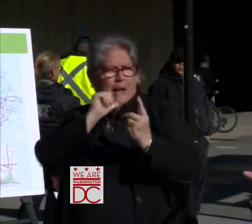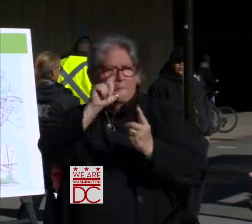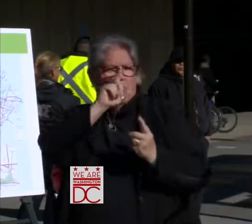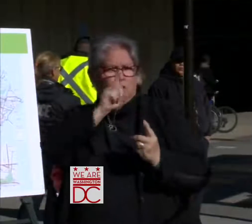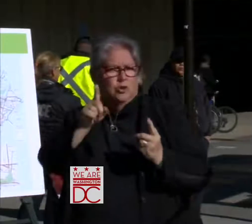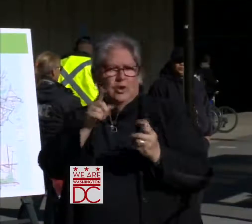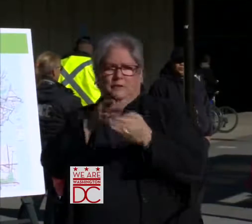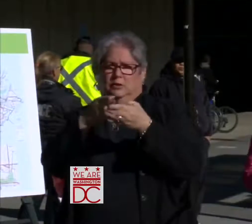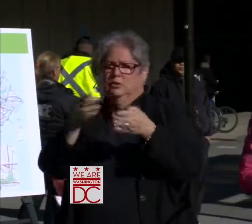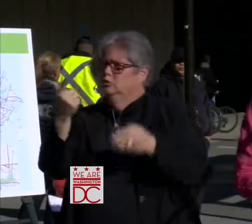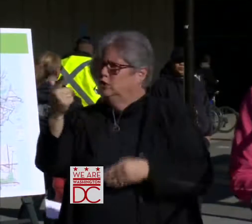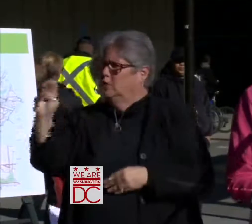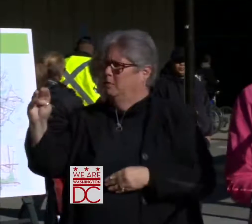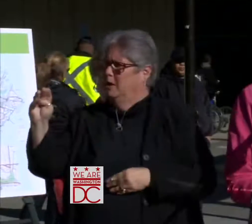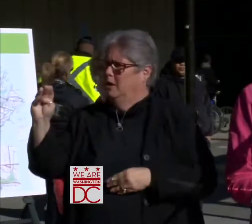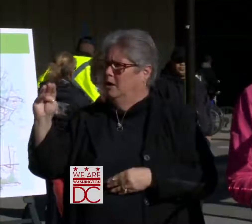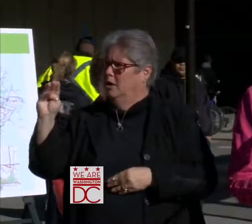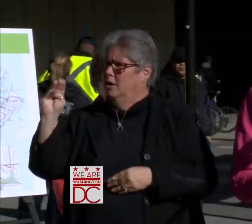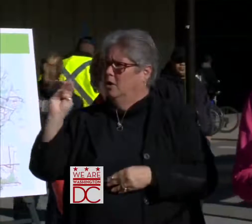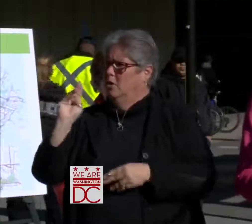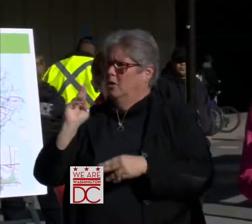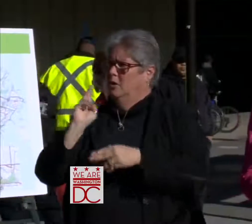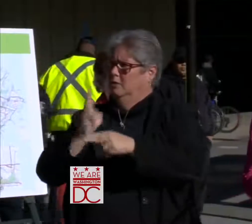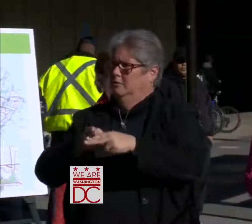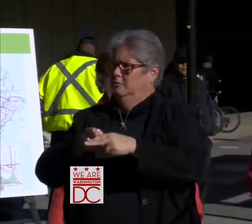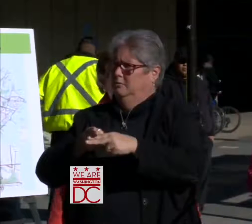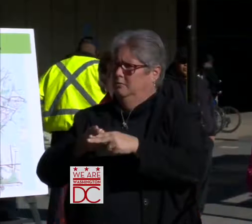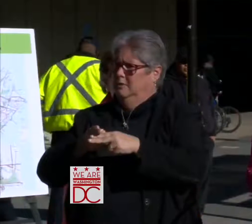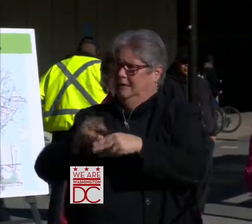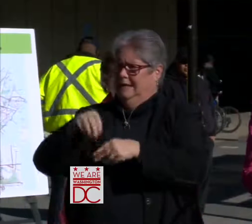IF THE GENERAL MANAGER IS GOING TO MAKE THIS IN HIS BUDGET